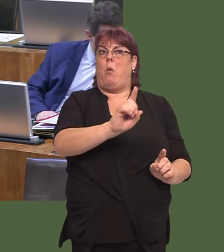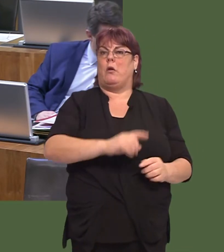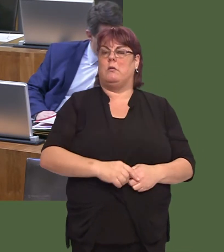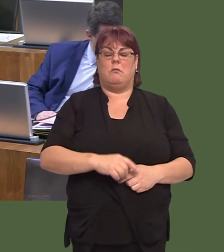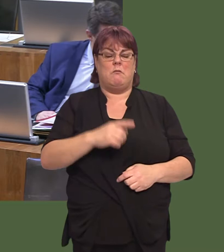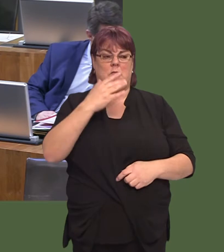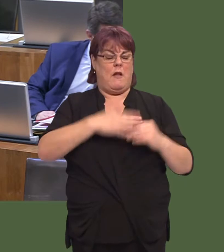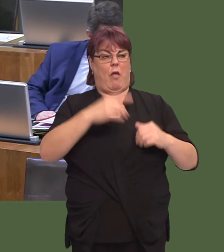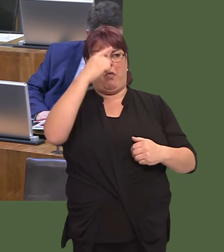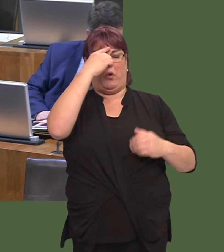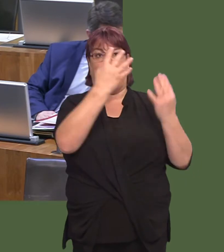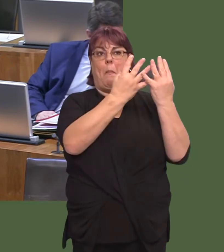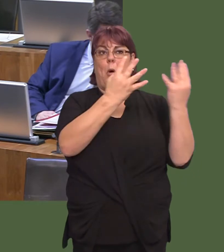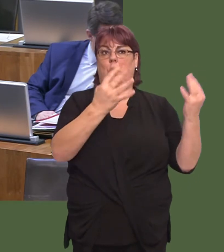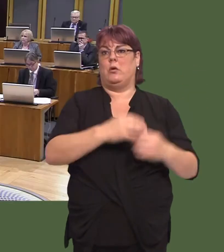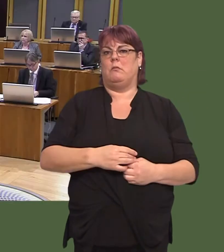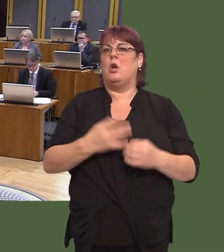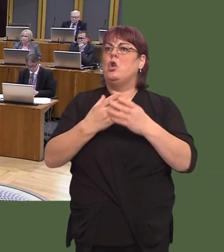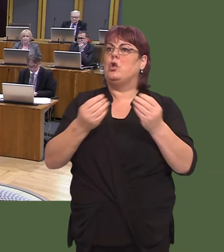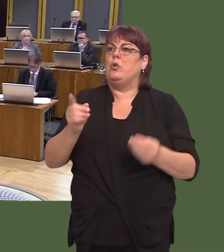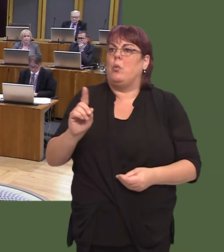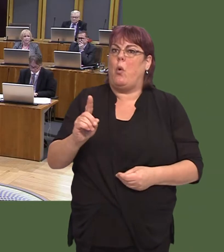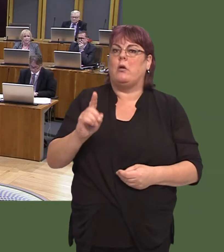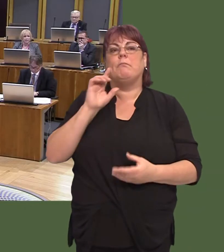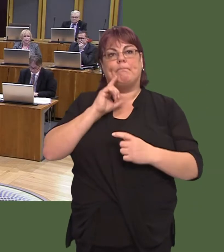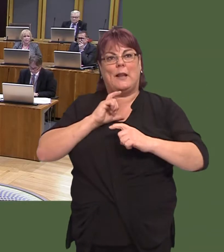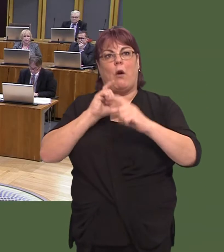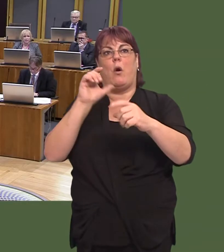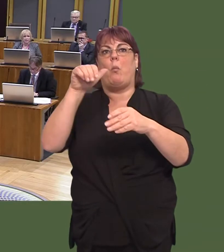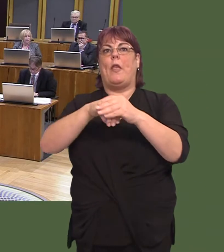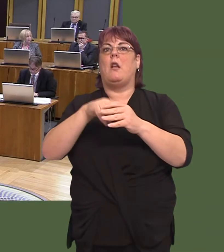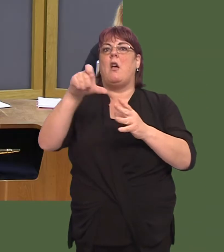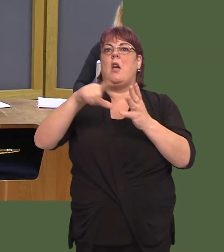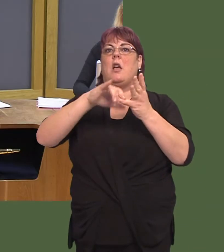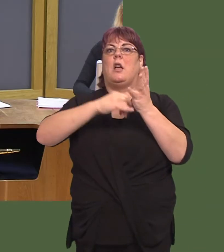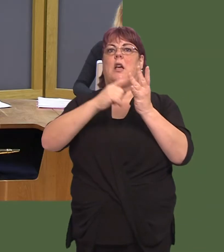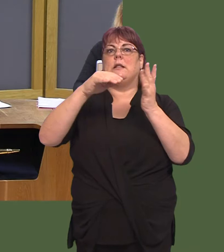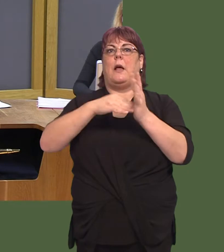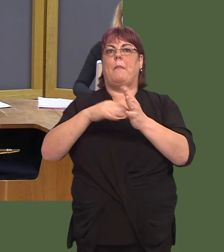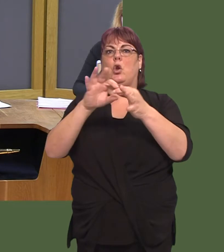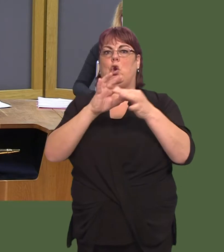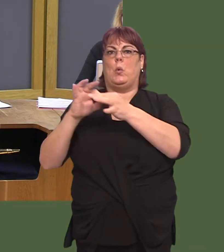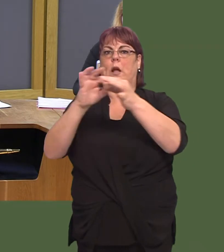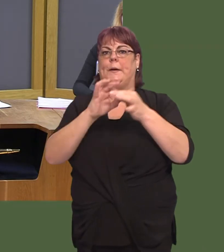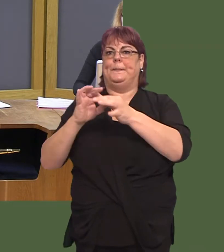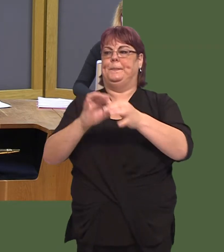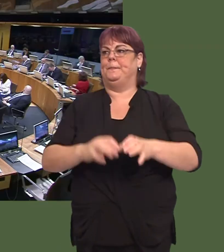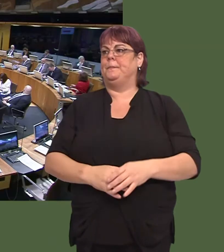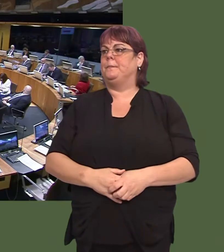The solution? Stay in the customs union. Steffan Lewis: Of course, one of the greatest threats to staffing long term in the Welsh